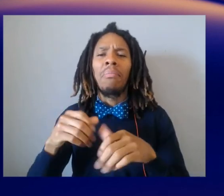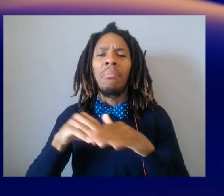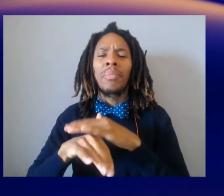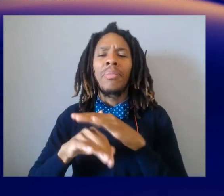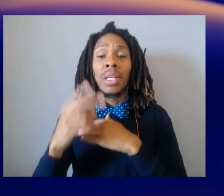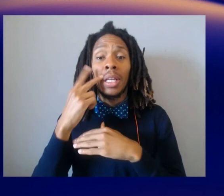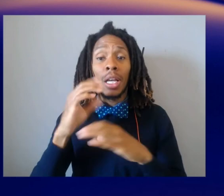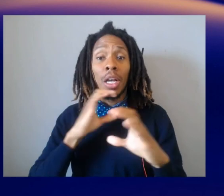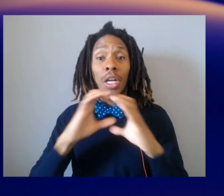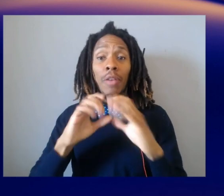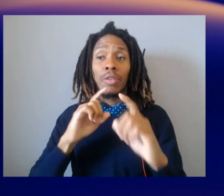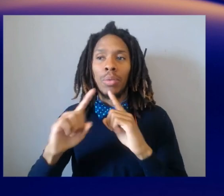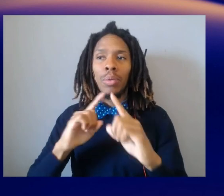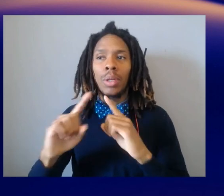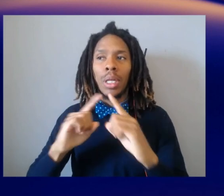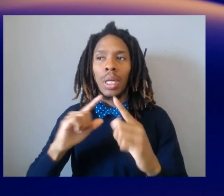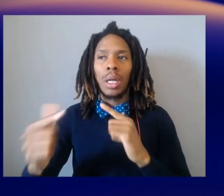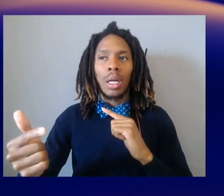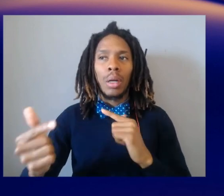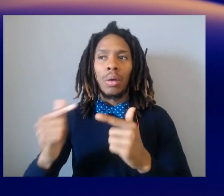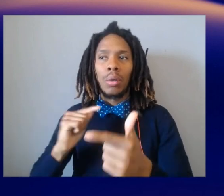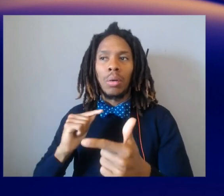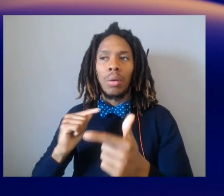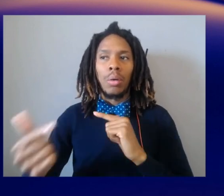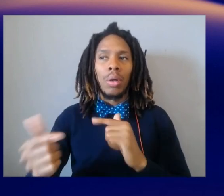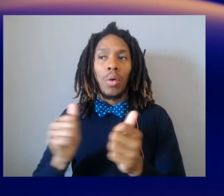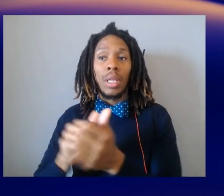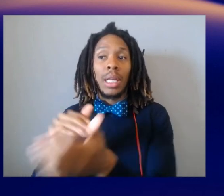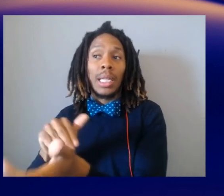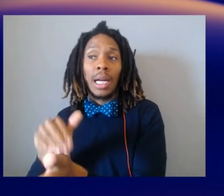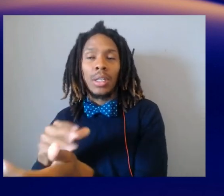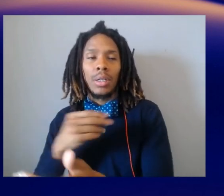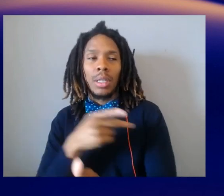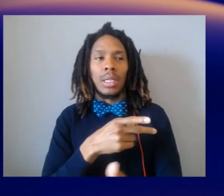continuing to happen between their physician and the patient.